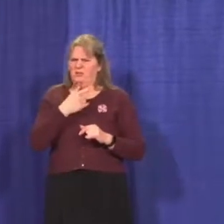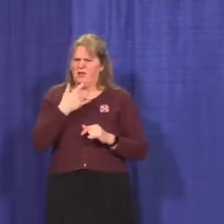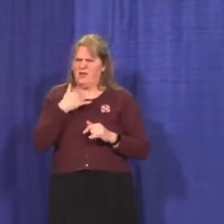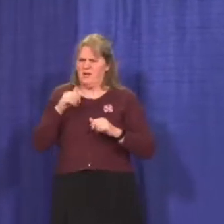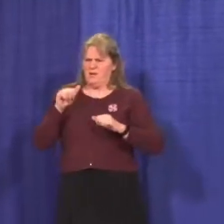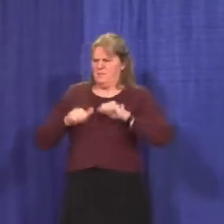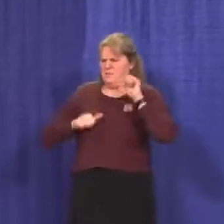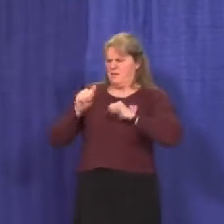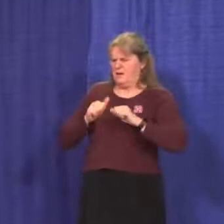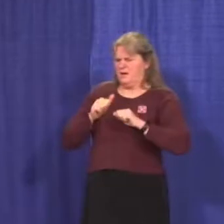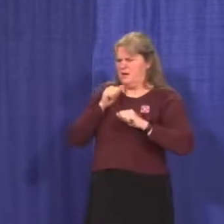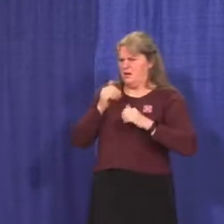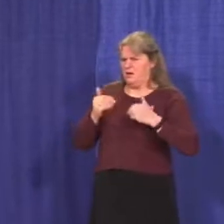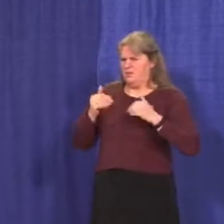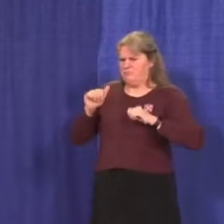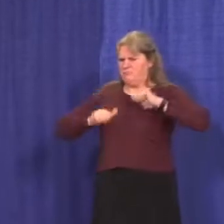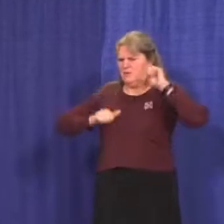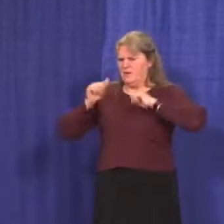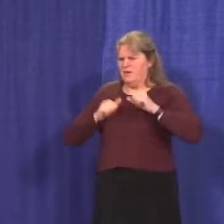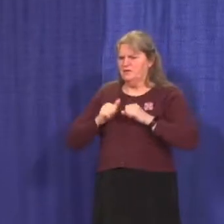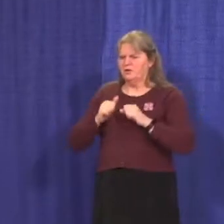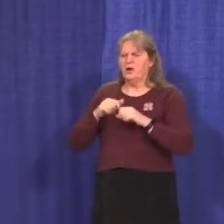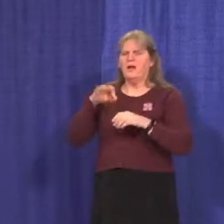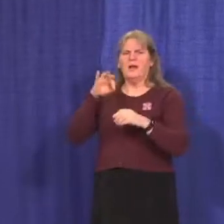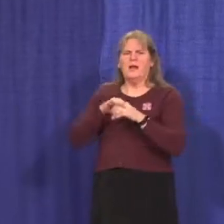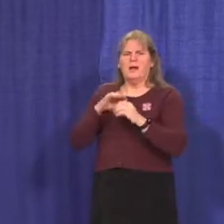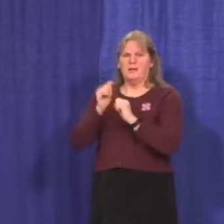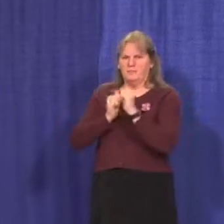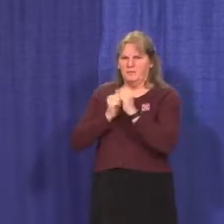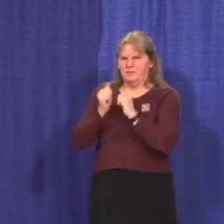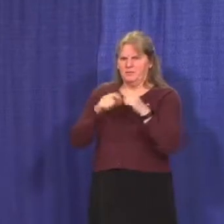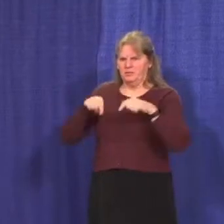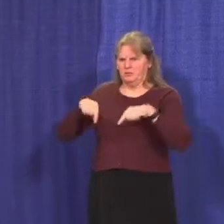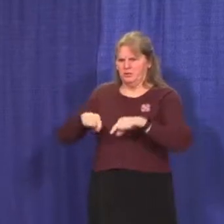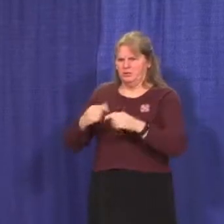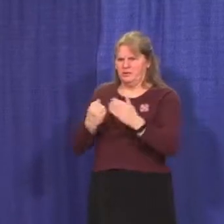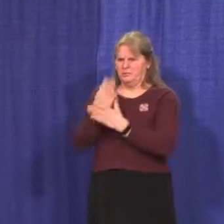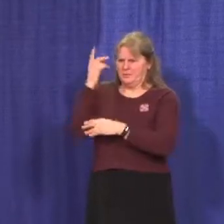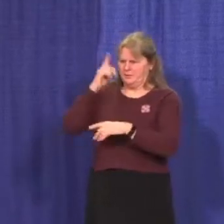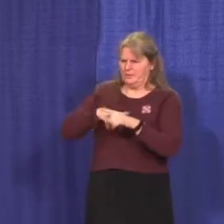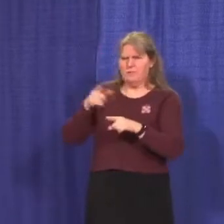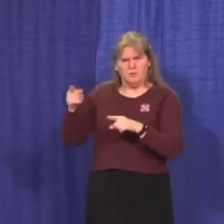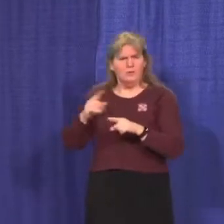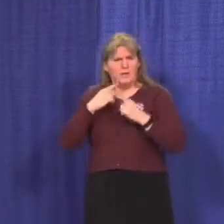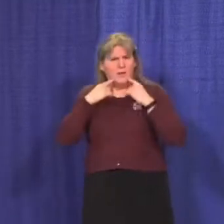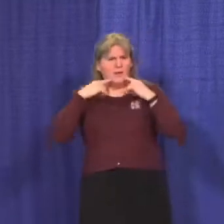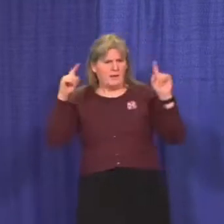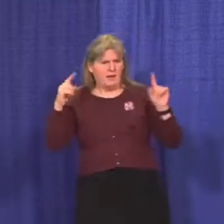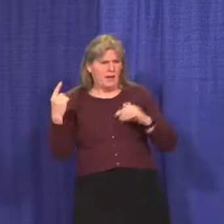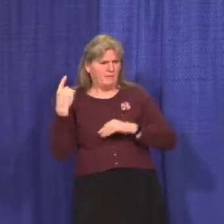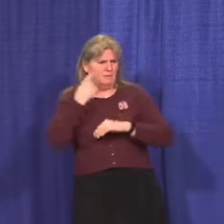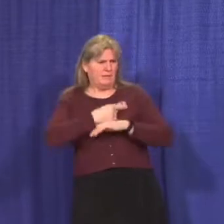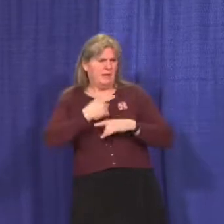election will be held. In theory there is nothing you stopping from announcing a date and I realize you are busy with